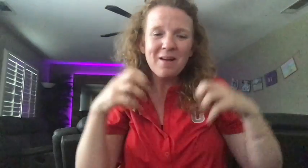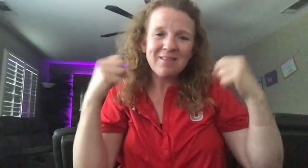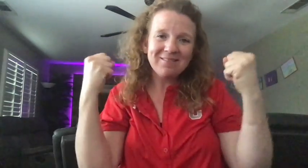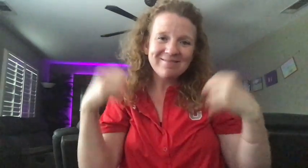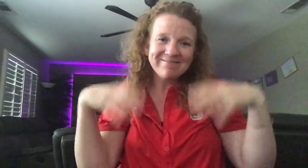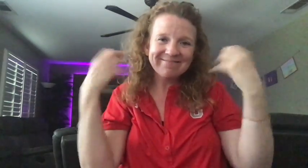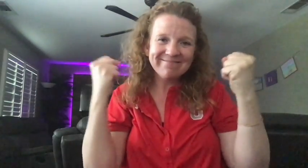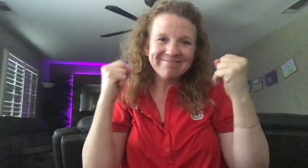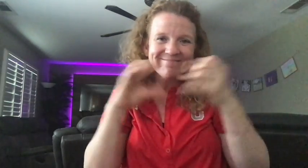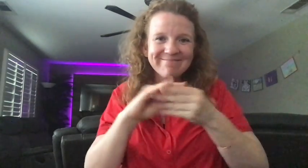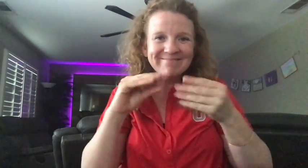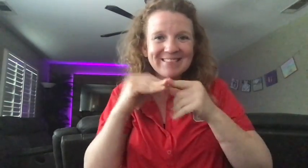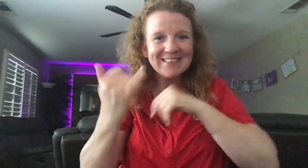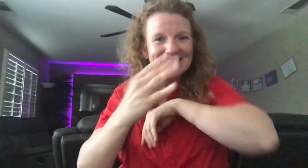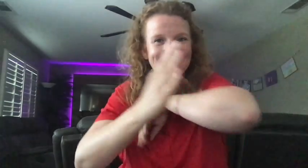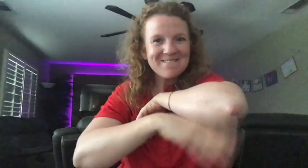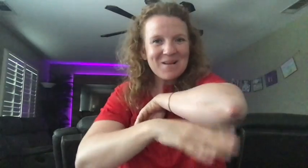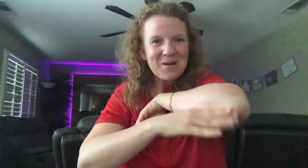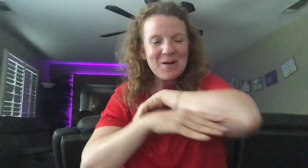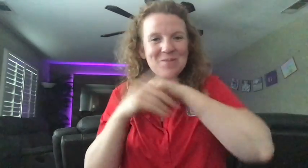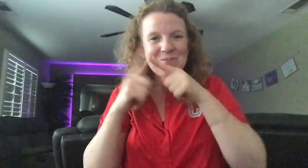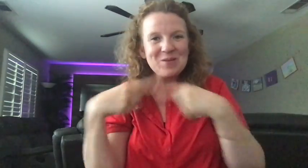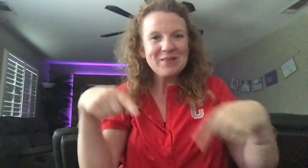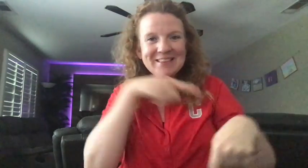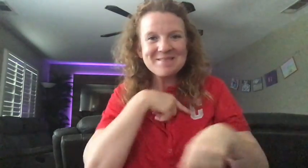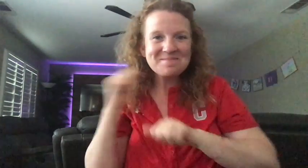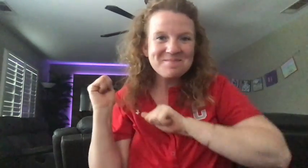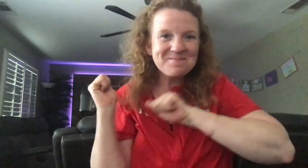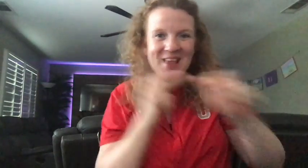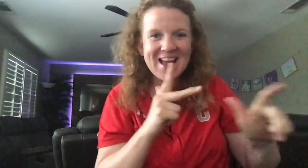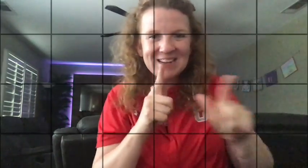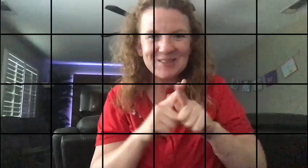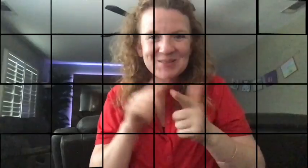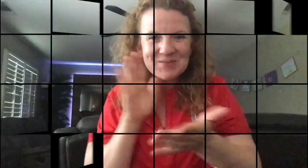outstanding work in the fall when we return to school.